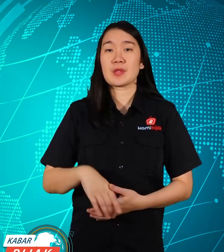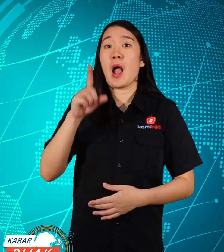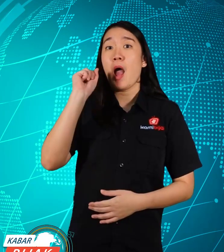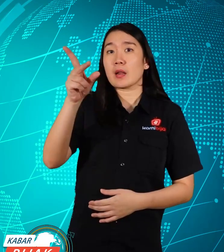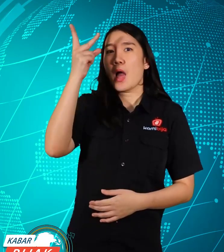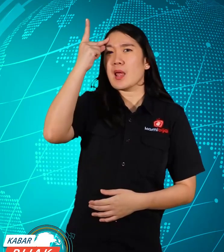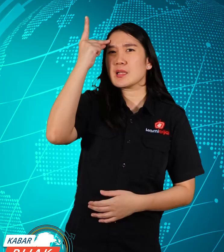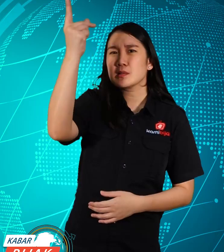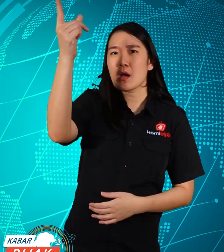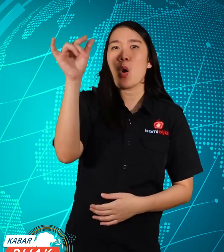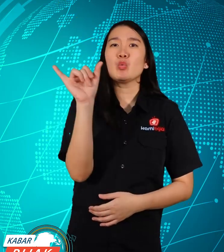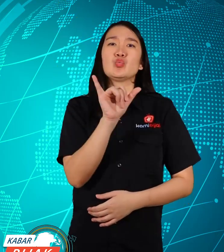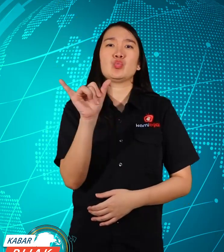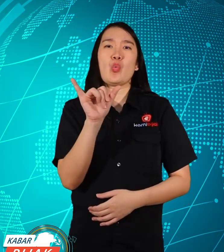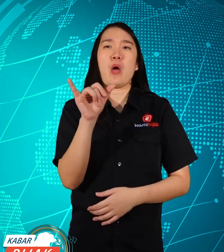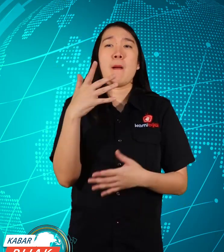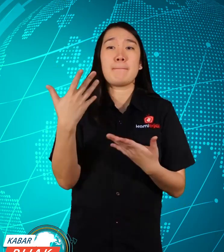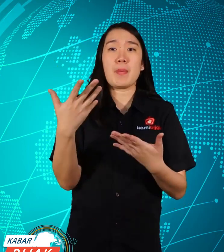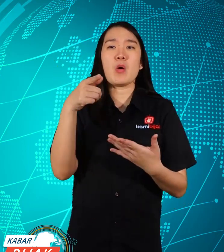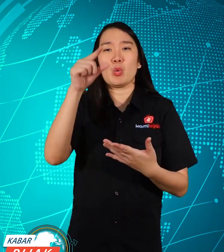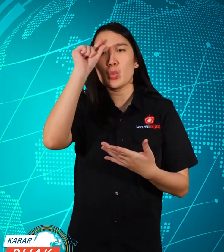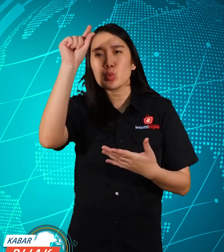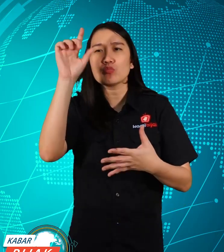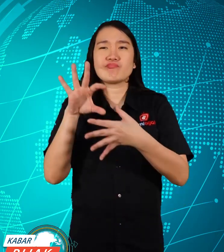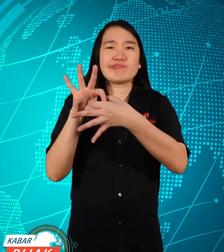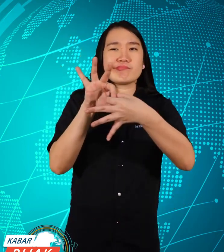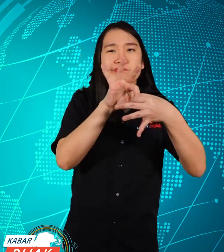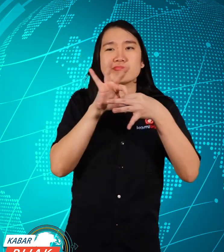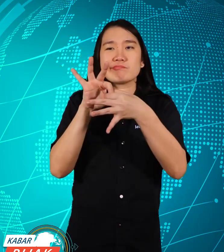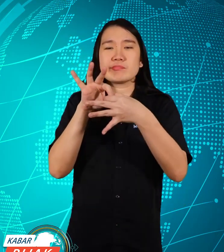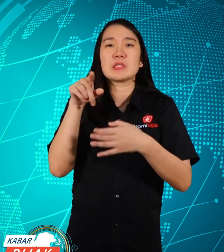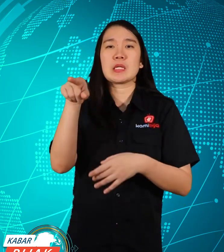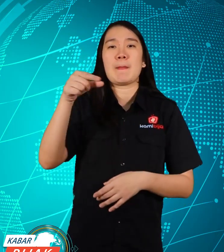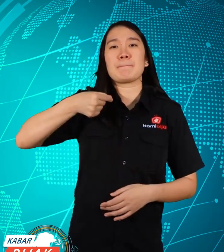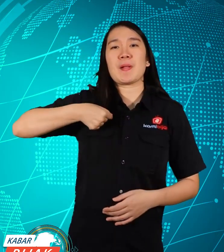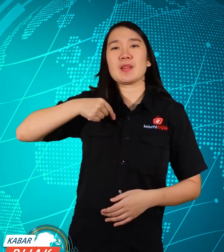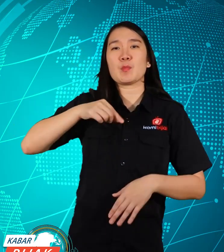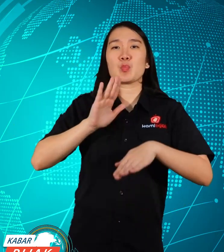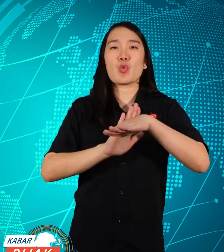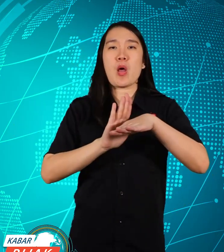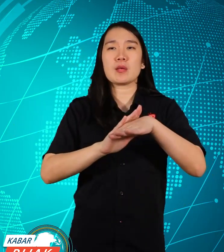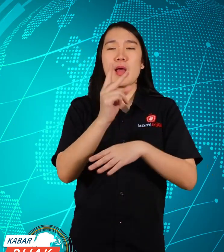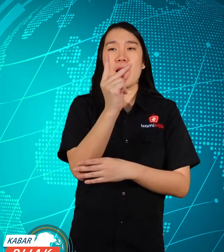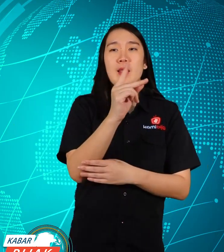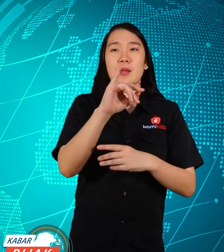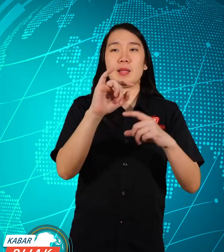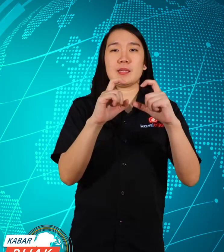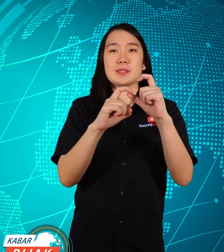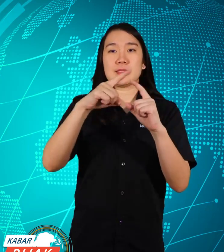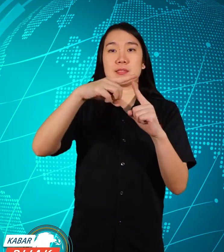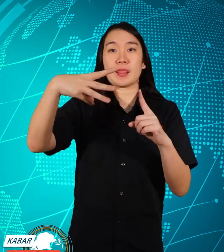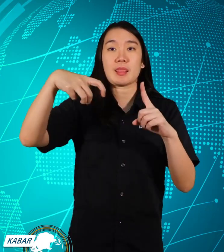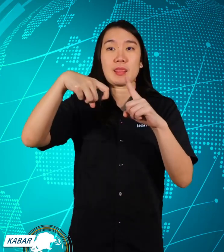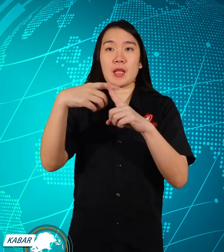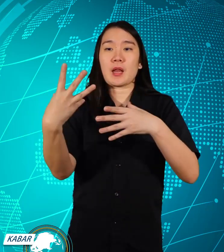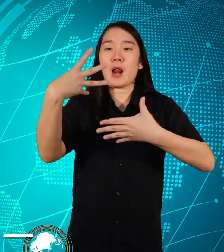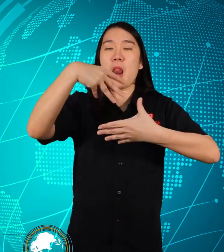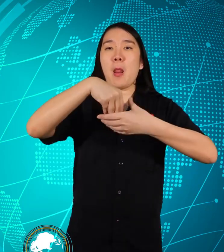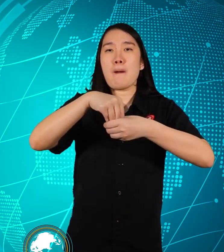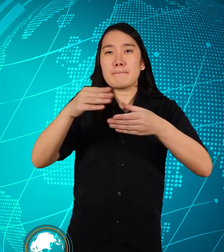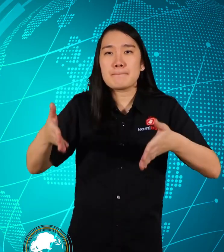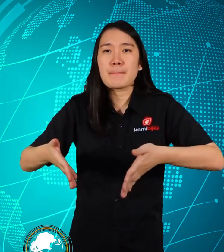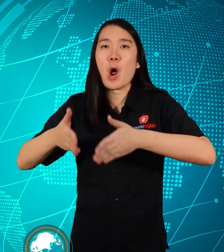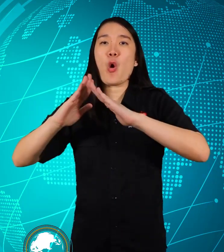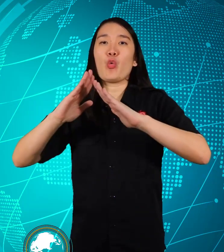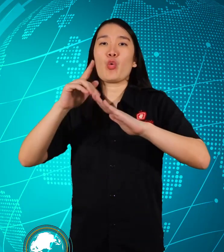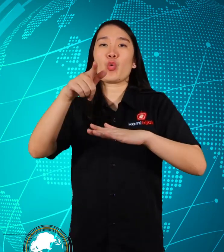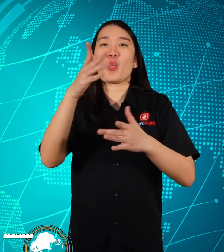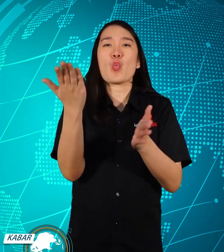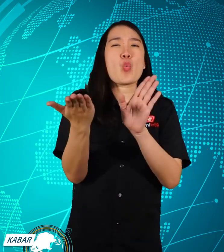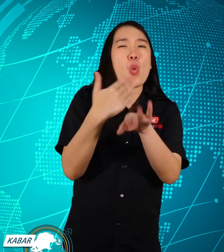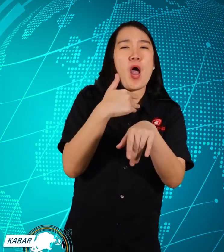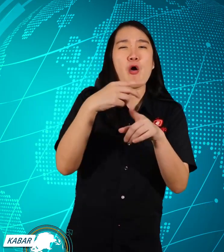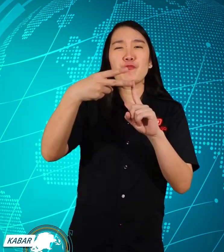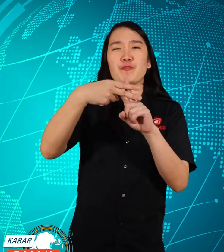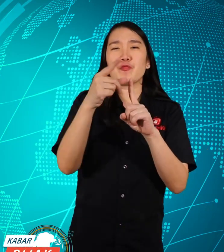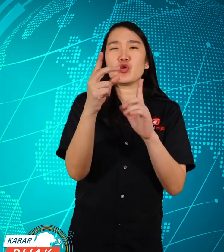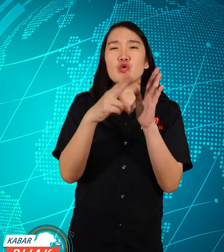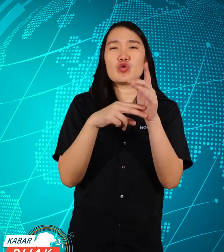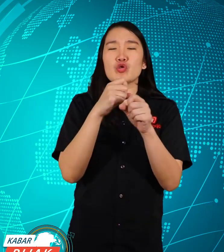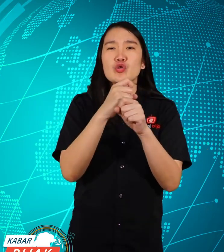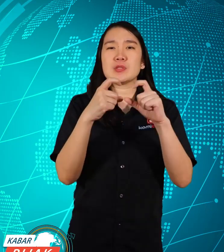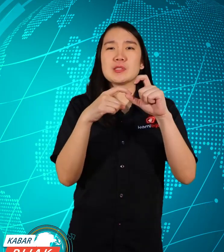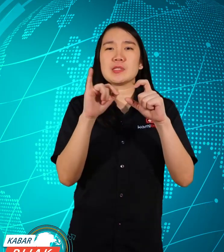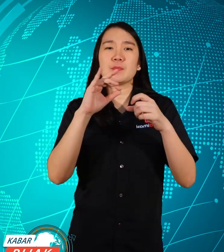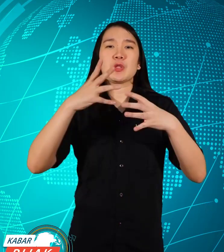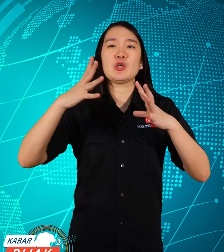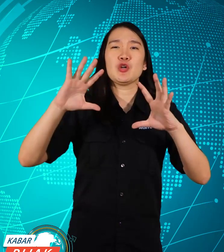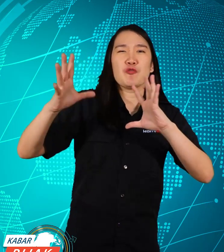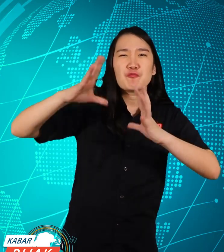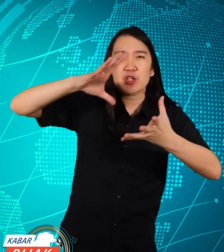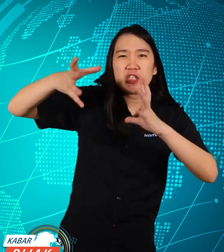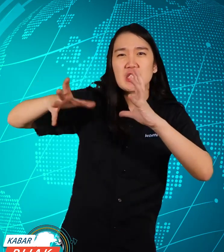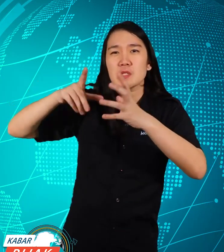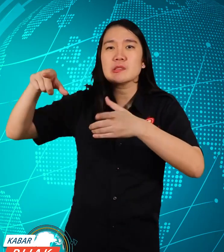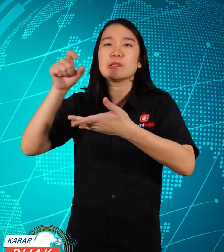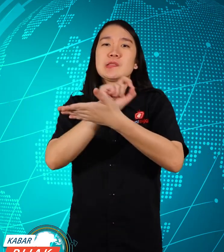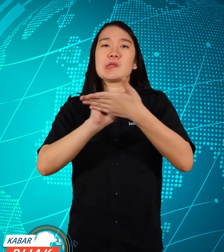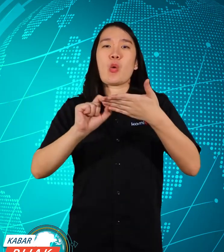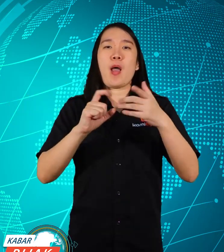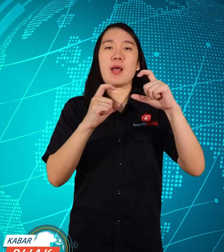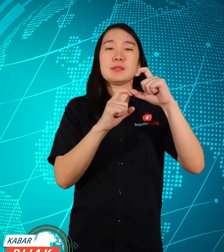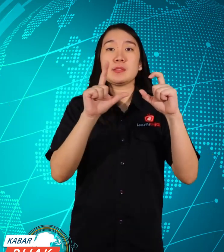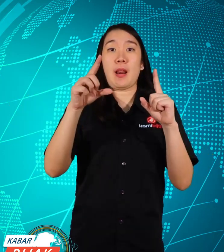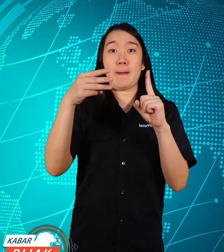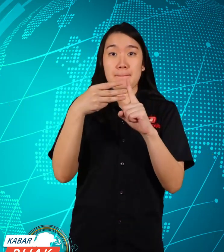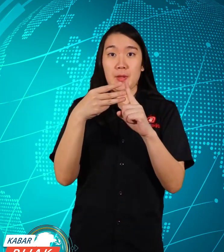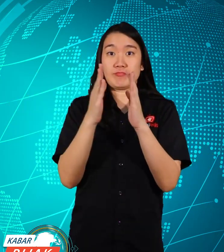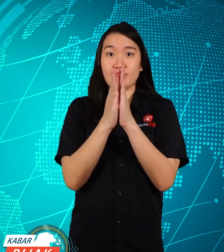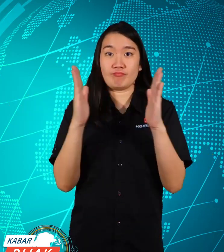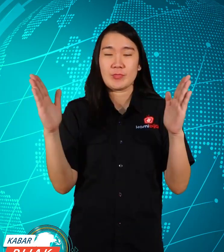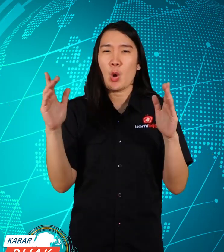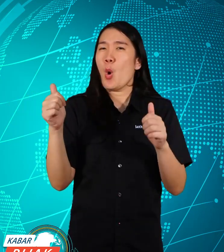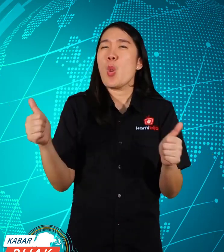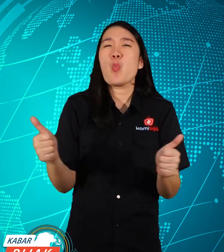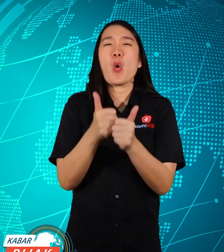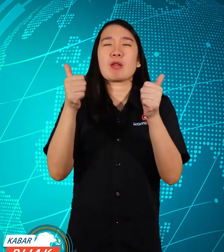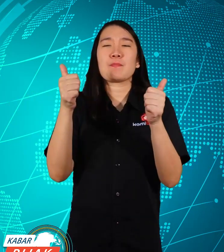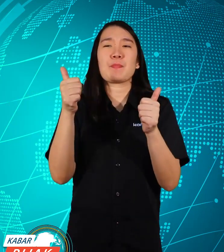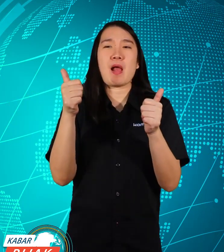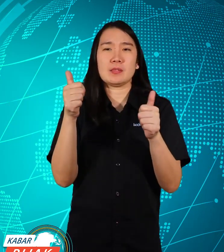There are also plans to cooperate with the Ministry of Education and Culture in revitalizing the function of Special Schools (SLB)